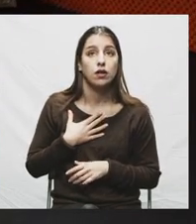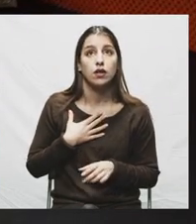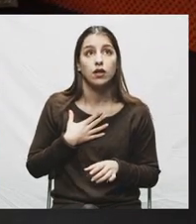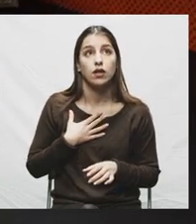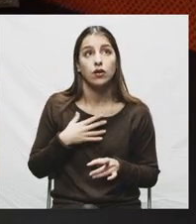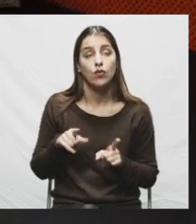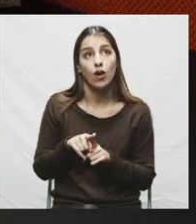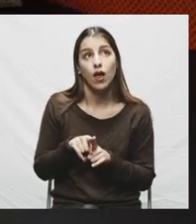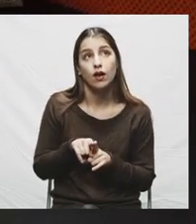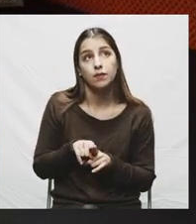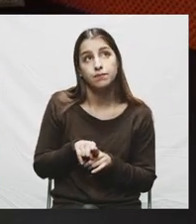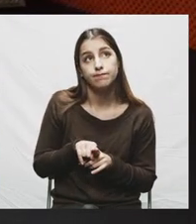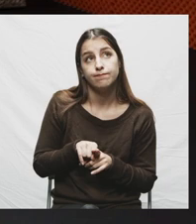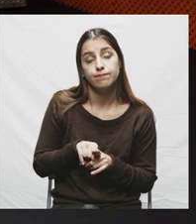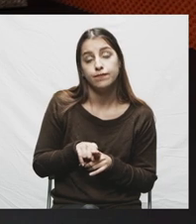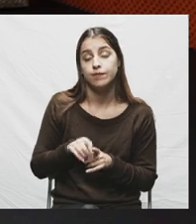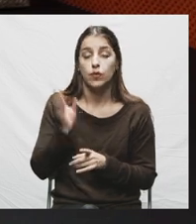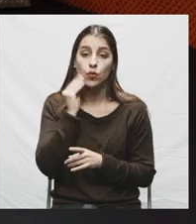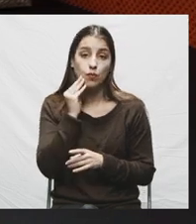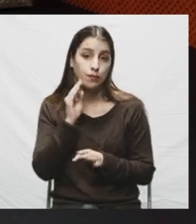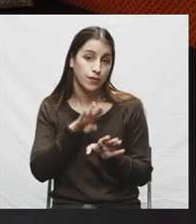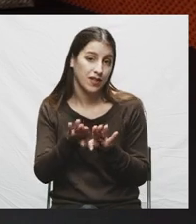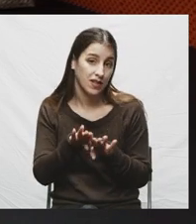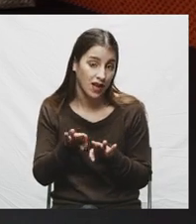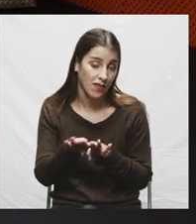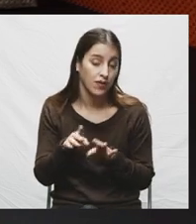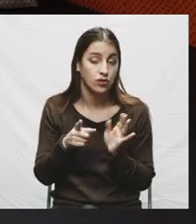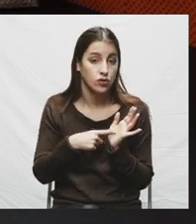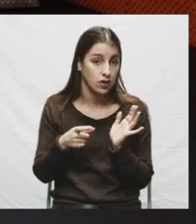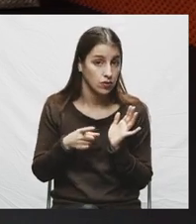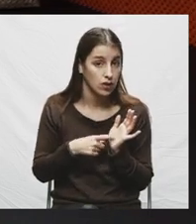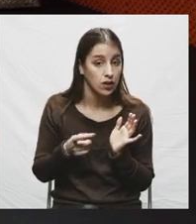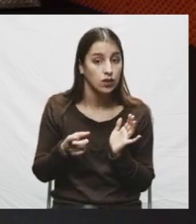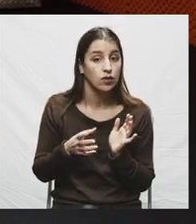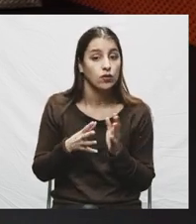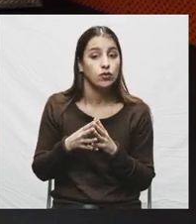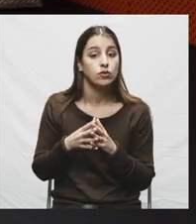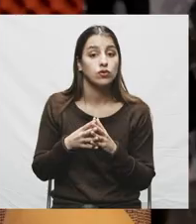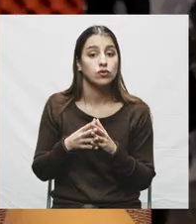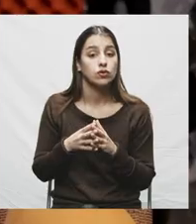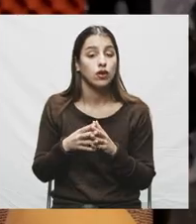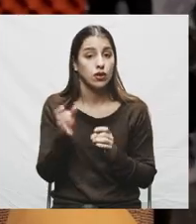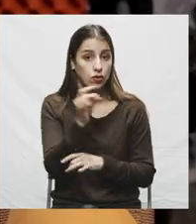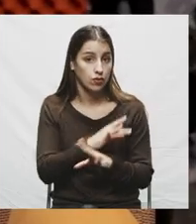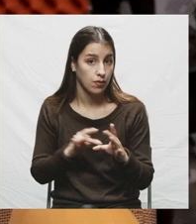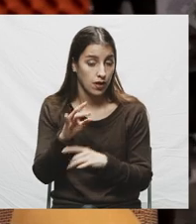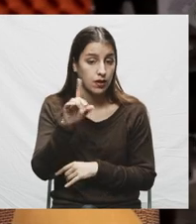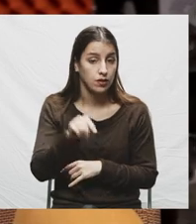I didn’t want to have a Company as it was being done in United States and in Europe, right?